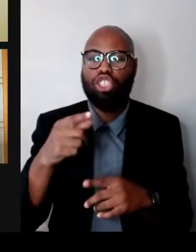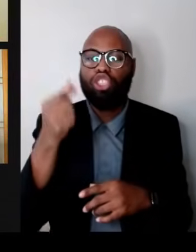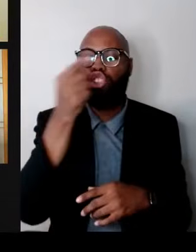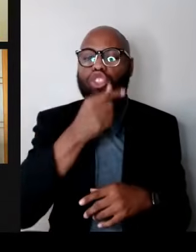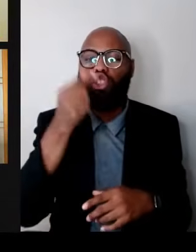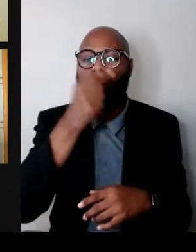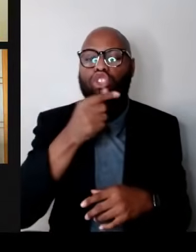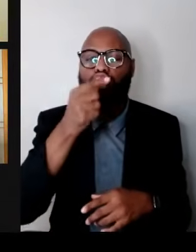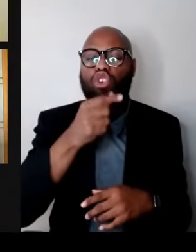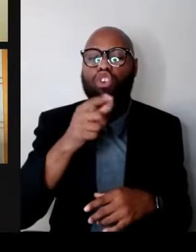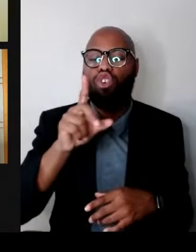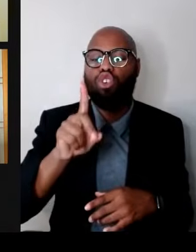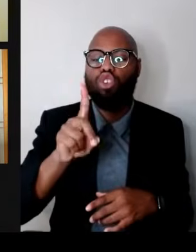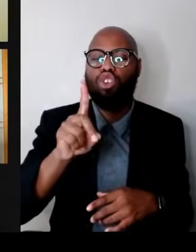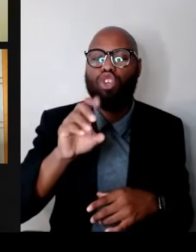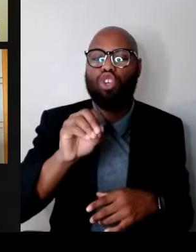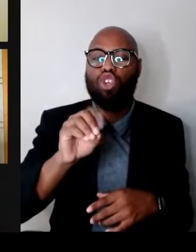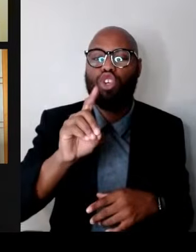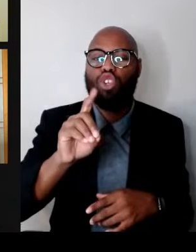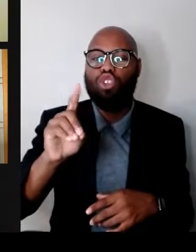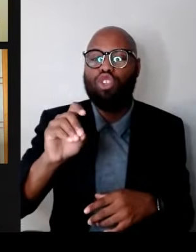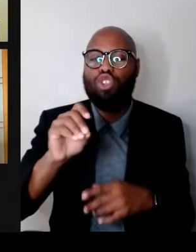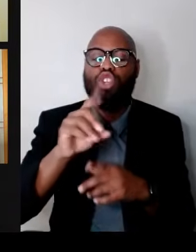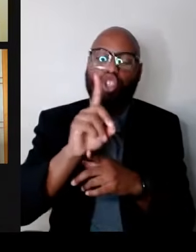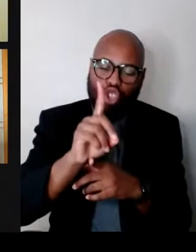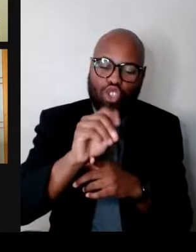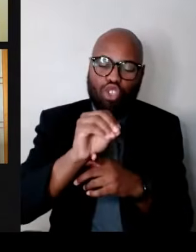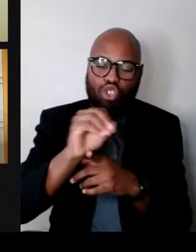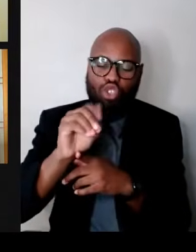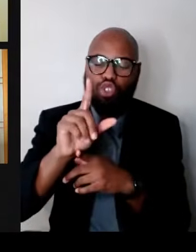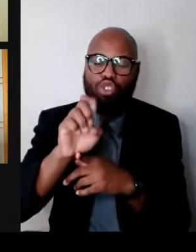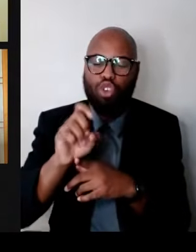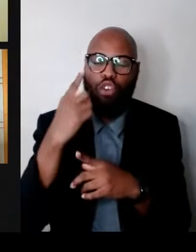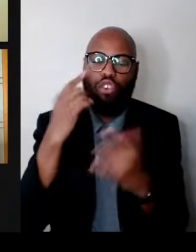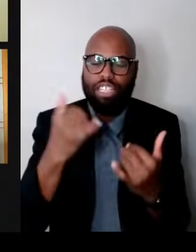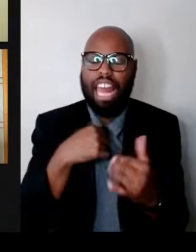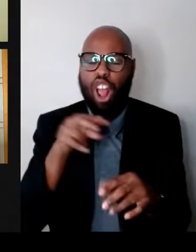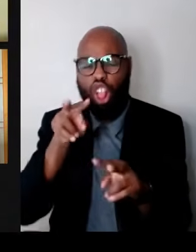And I suggest everybody go check her out to learn her story. She was one of the creators